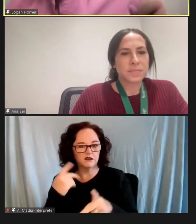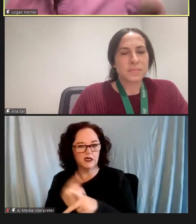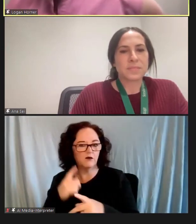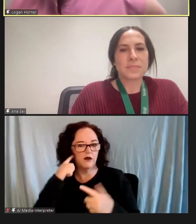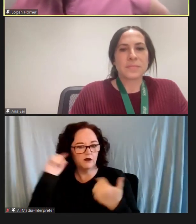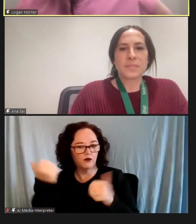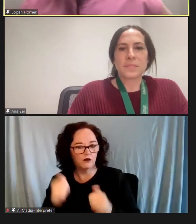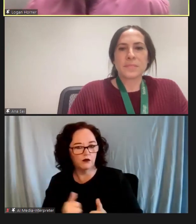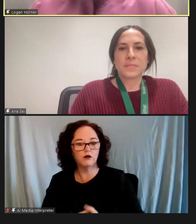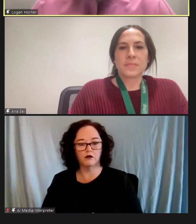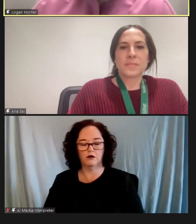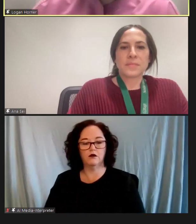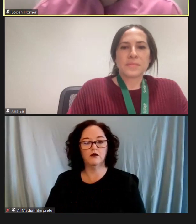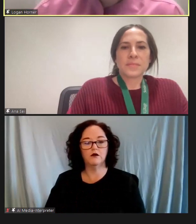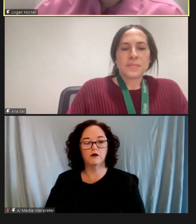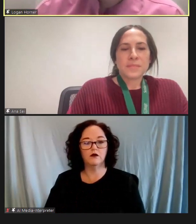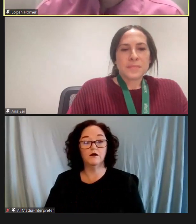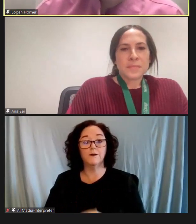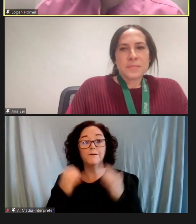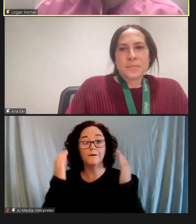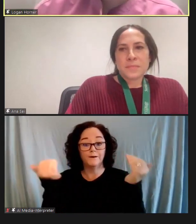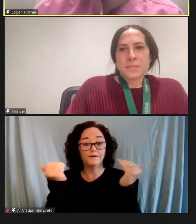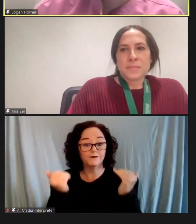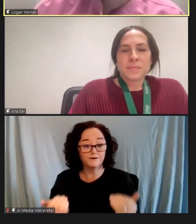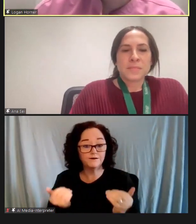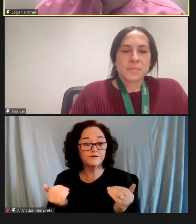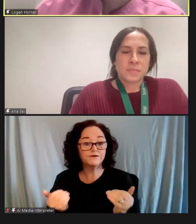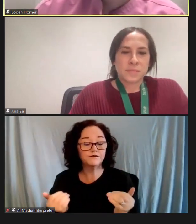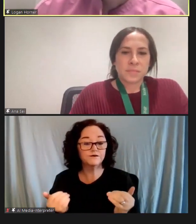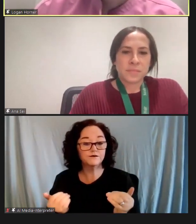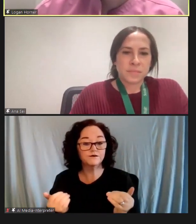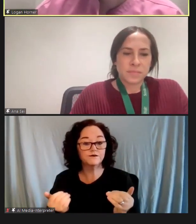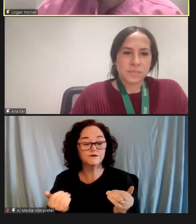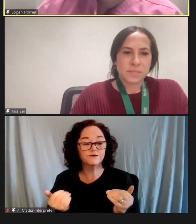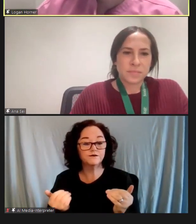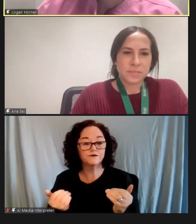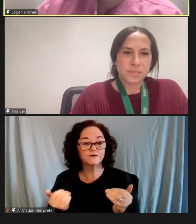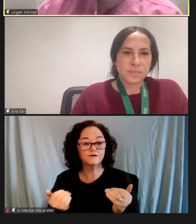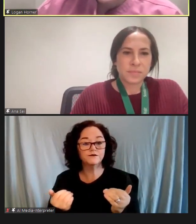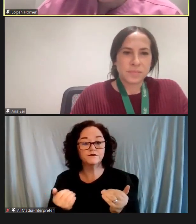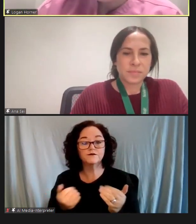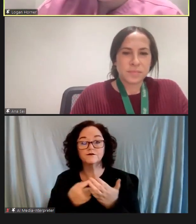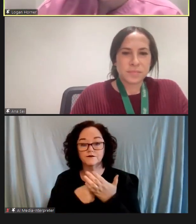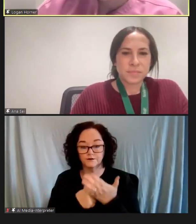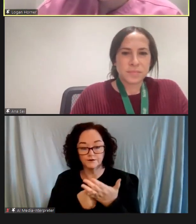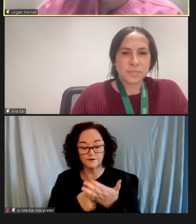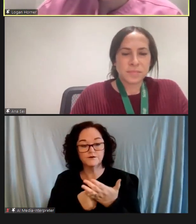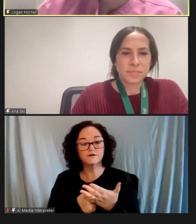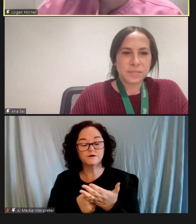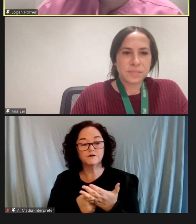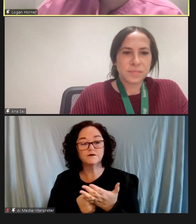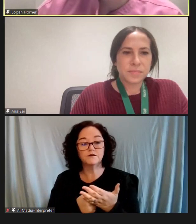all right so the next thing that we're going to talk about is a profile where